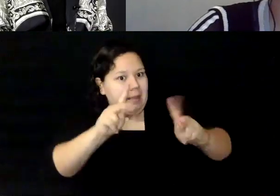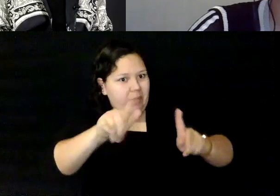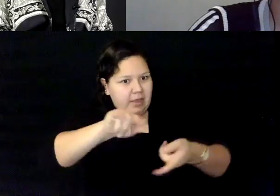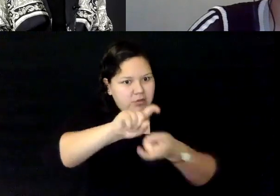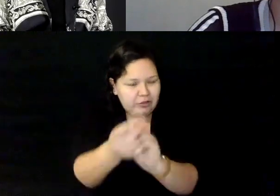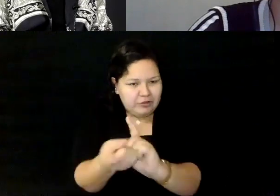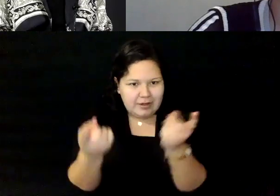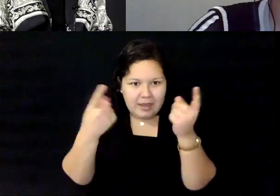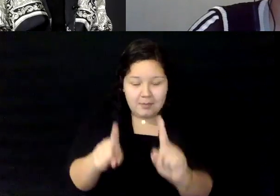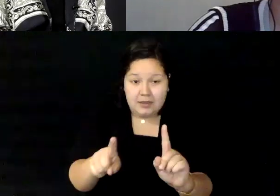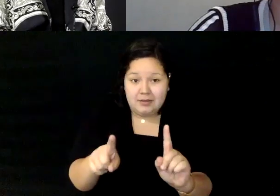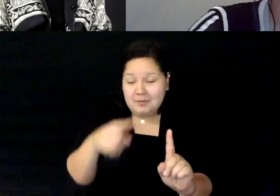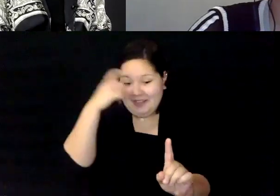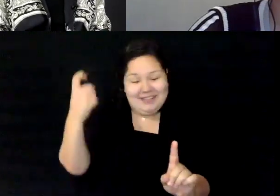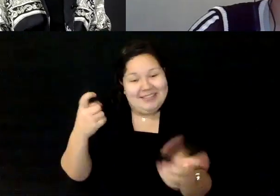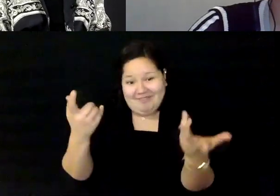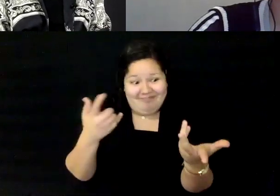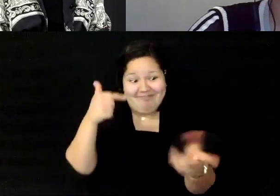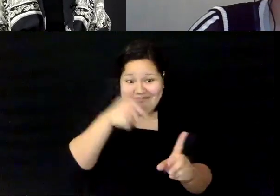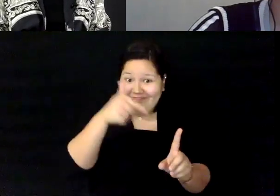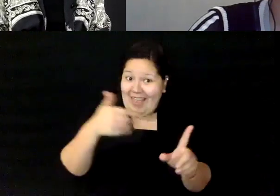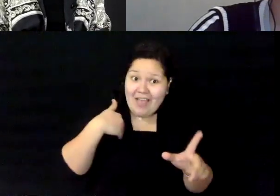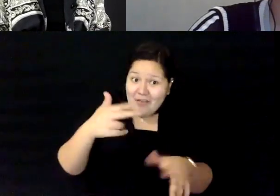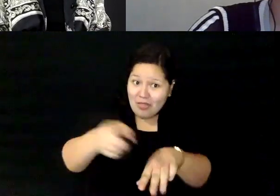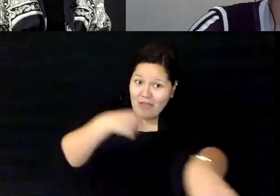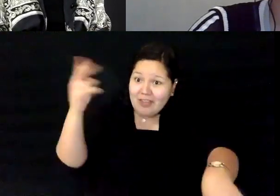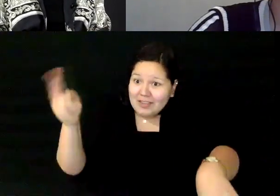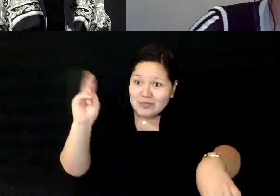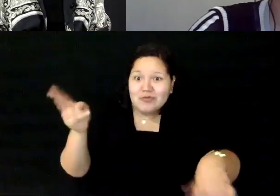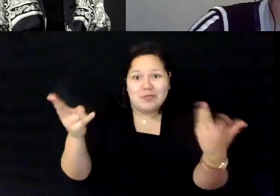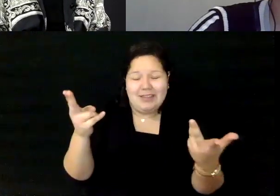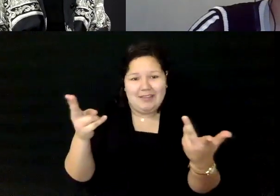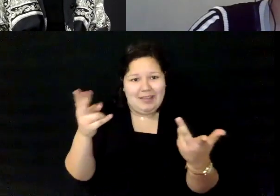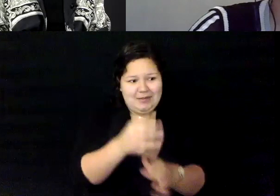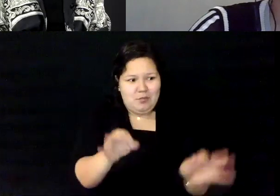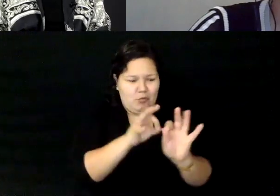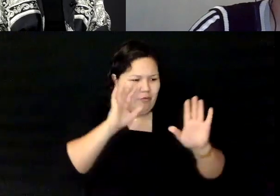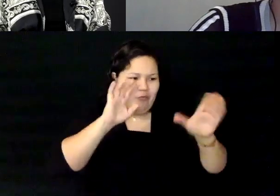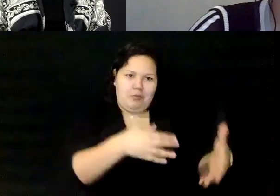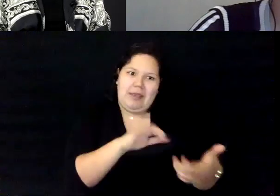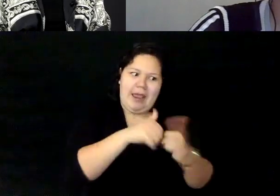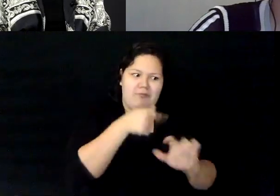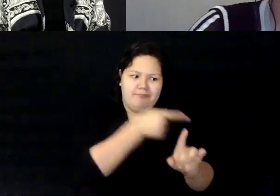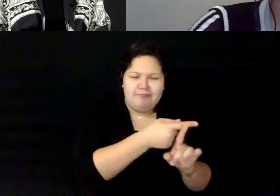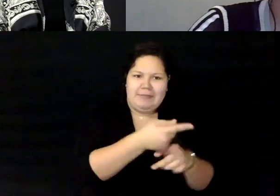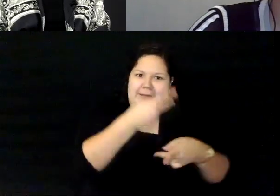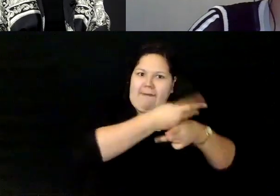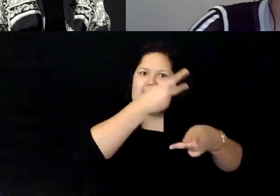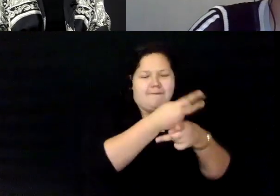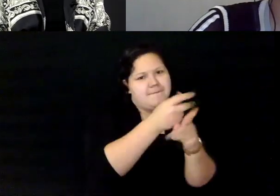lot of these have long histories and yeah, are about self-preservation. And just going back to